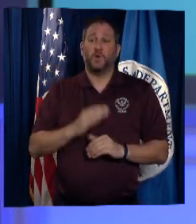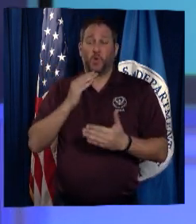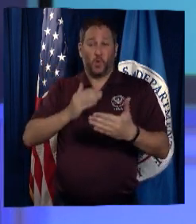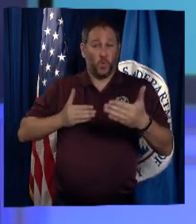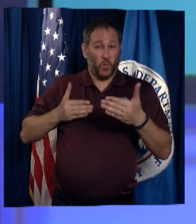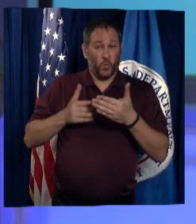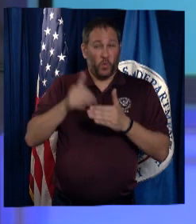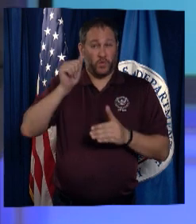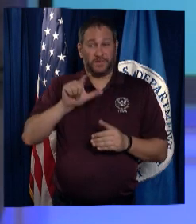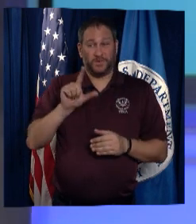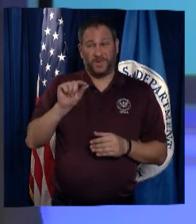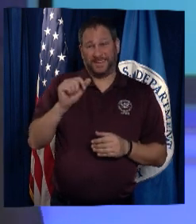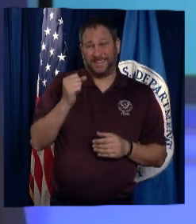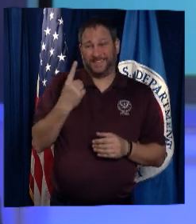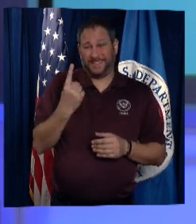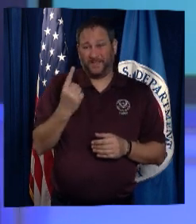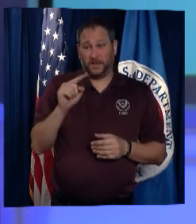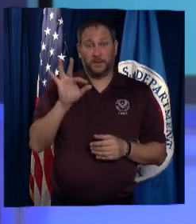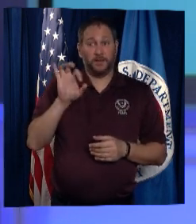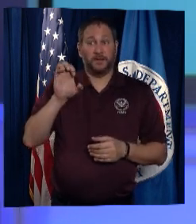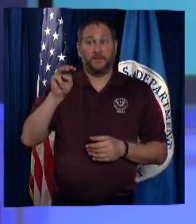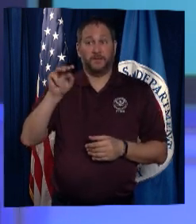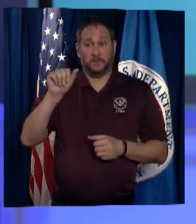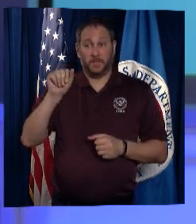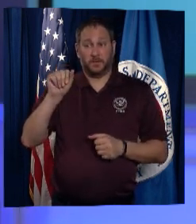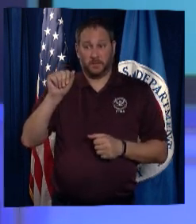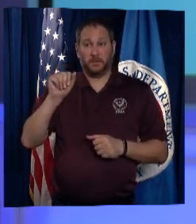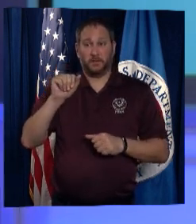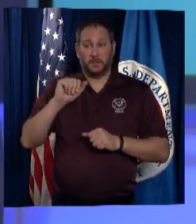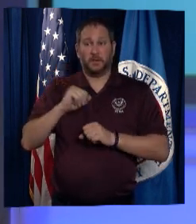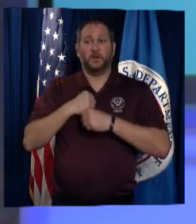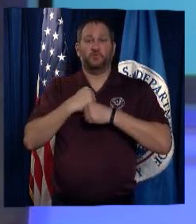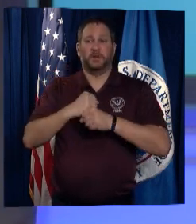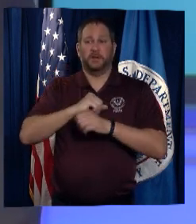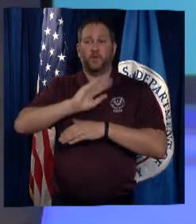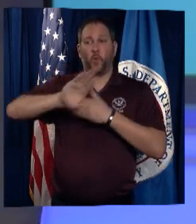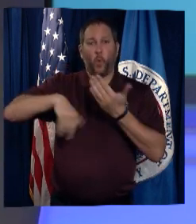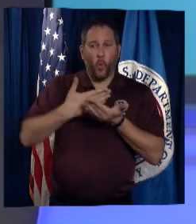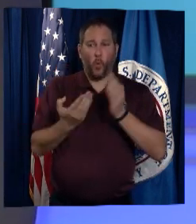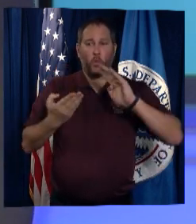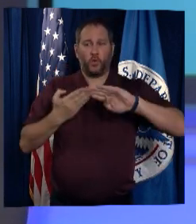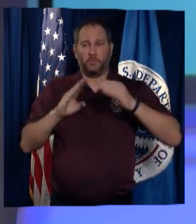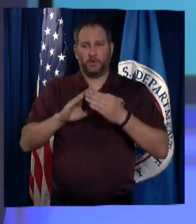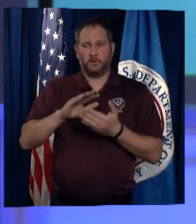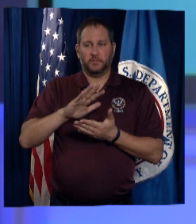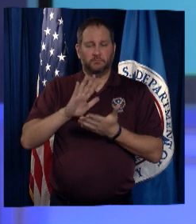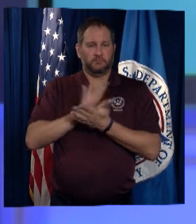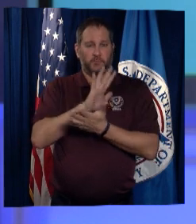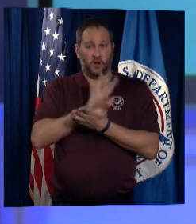is extremely government centric. And I mean in some ways, I know that I'm coming